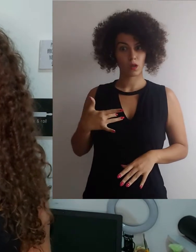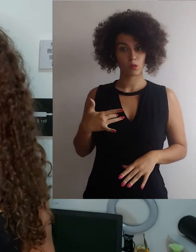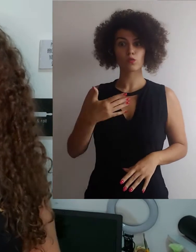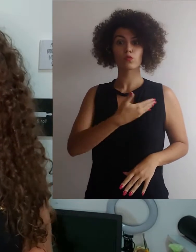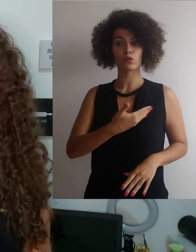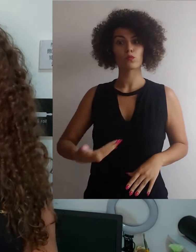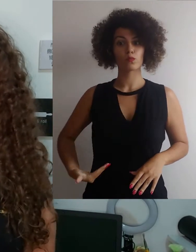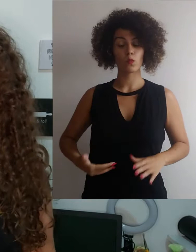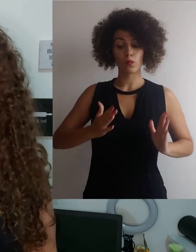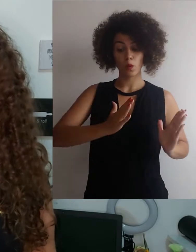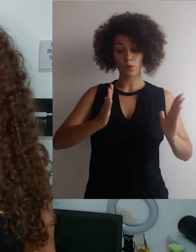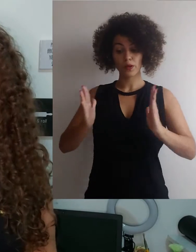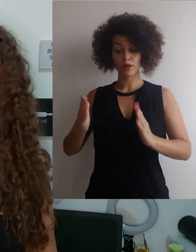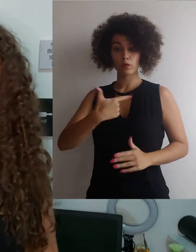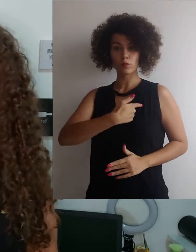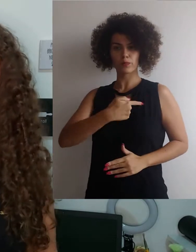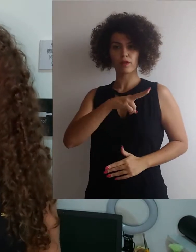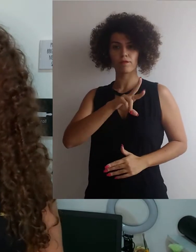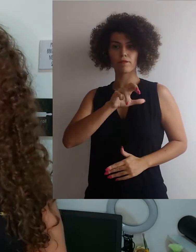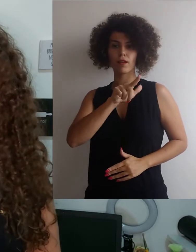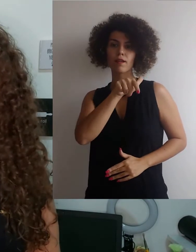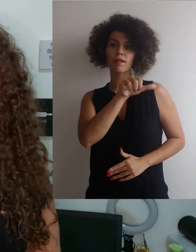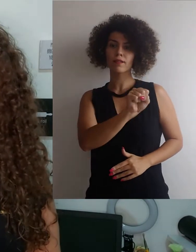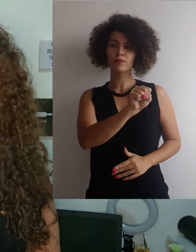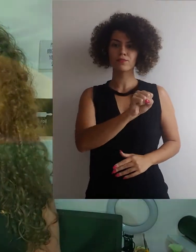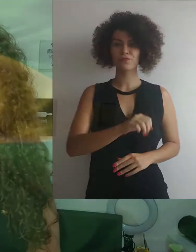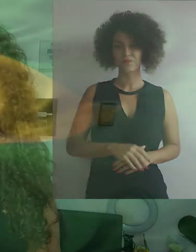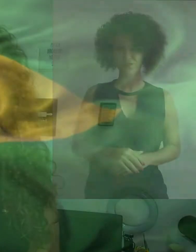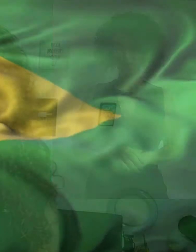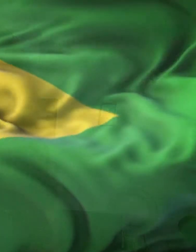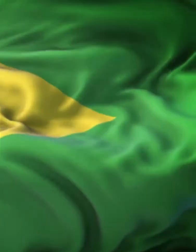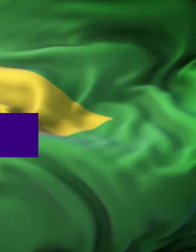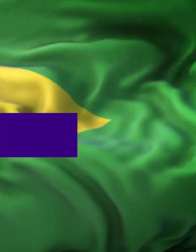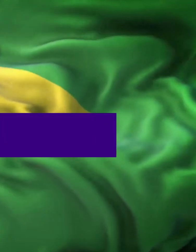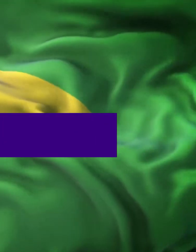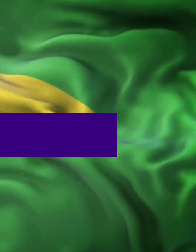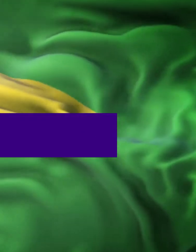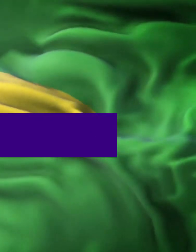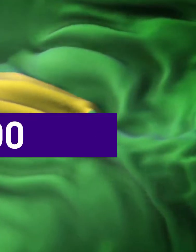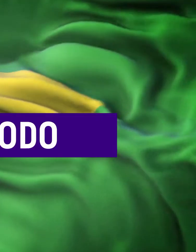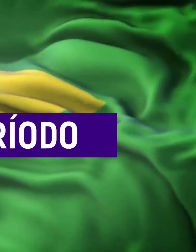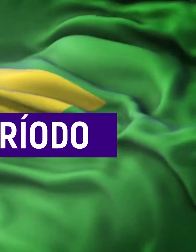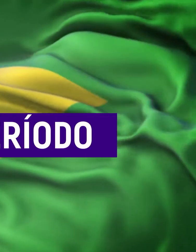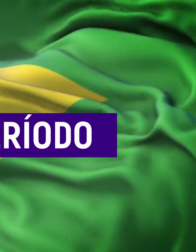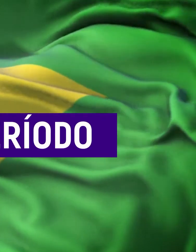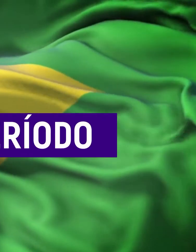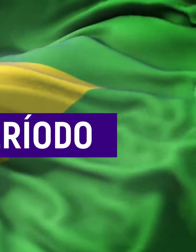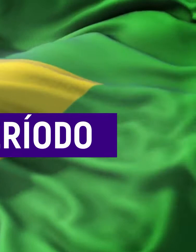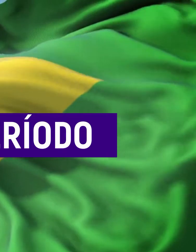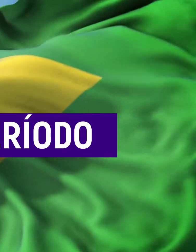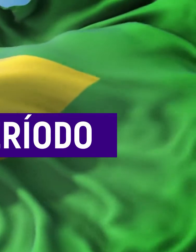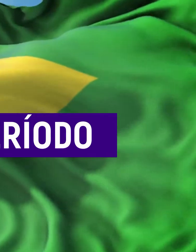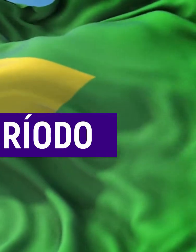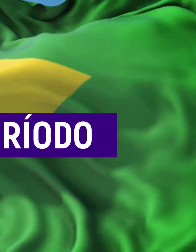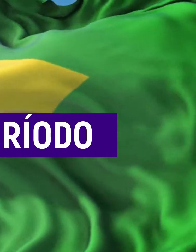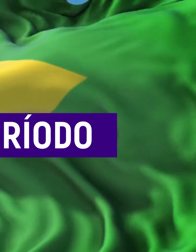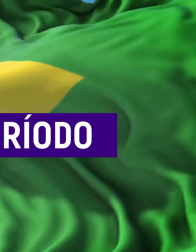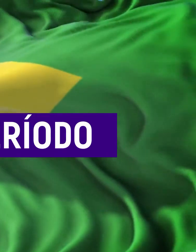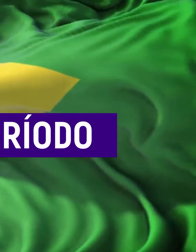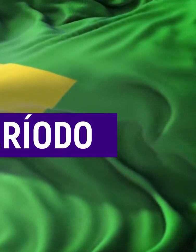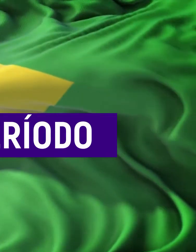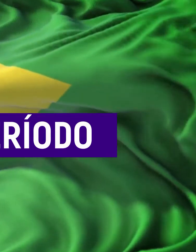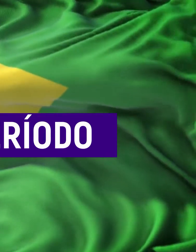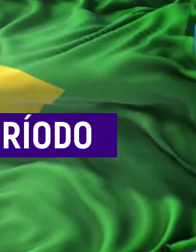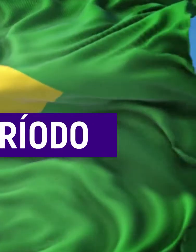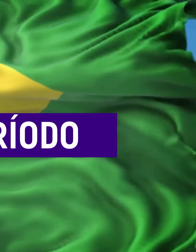in policy and how it affected health during the Vargas era.